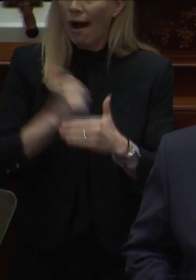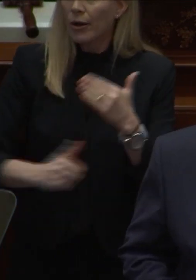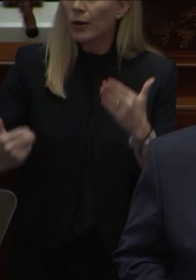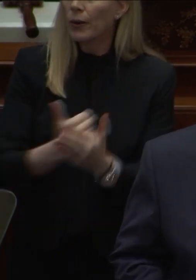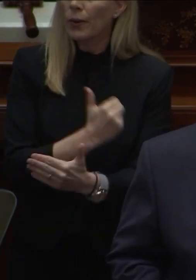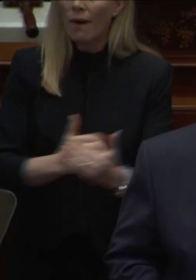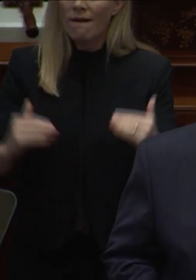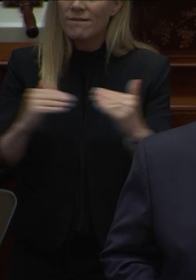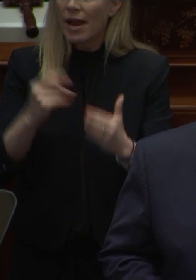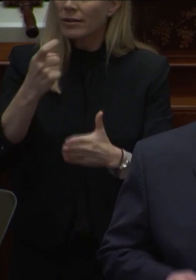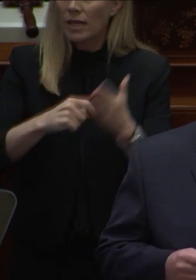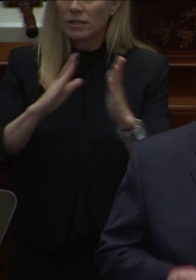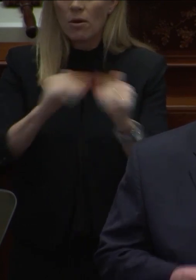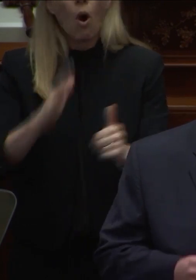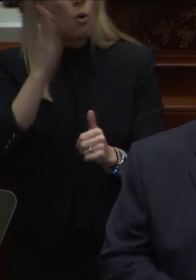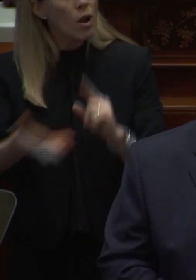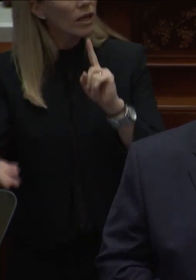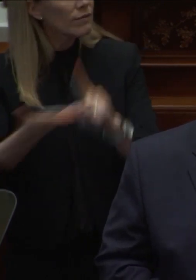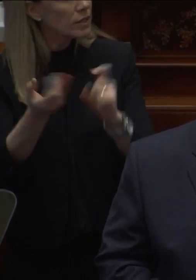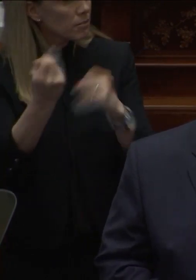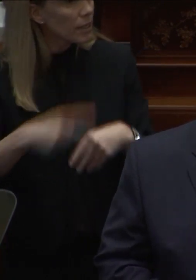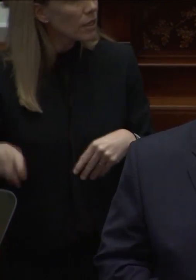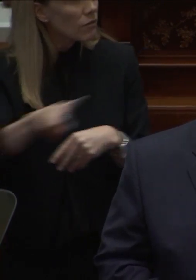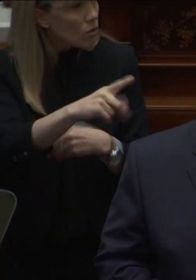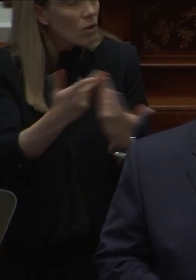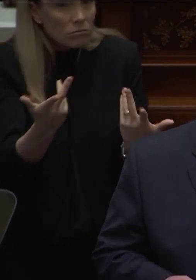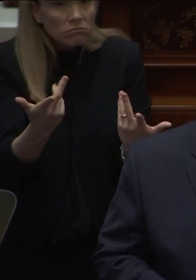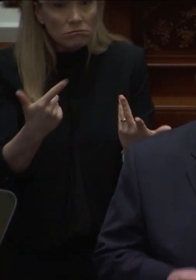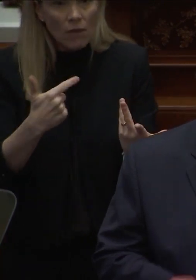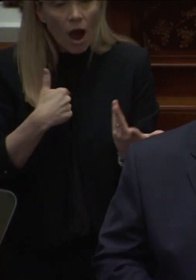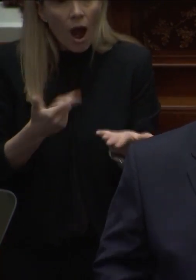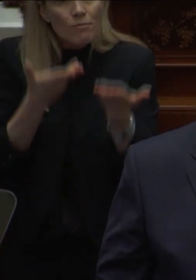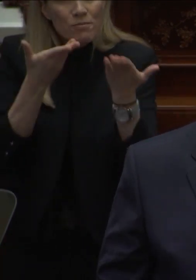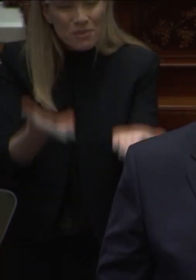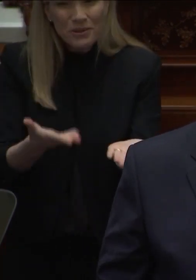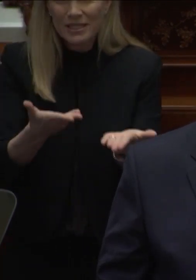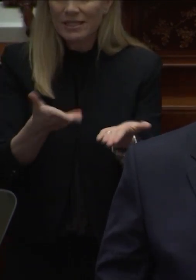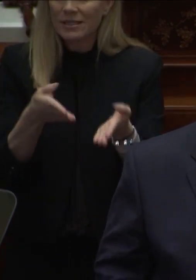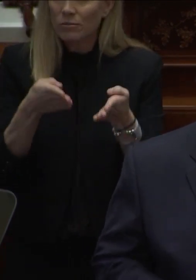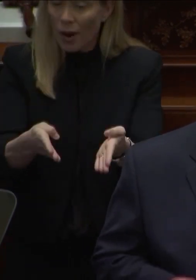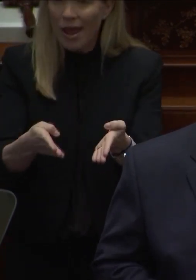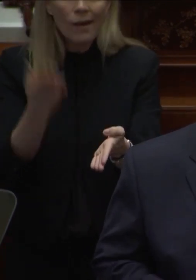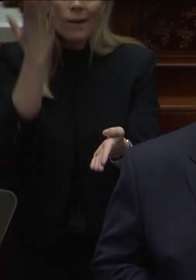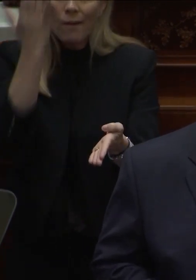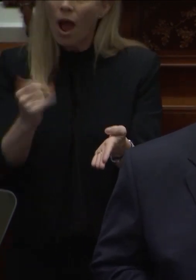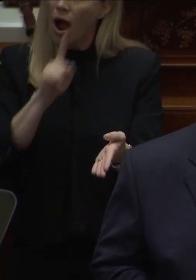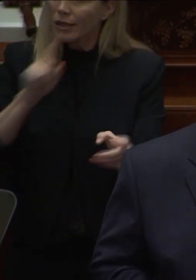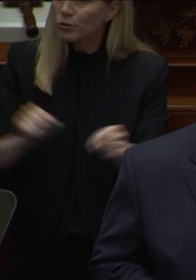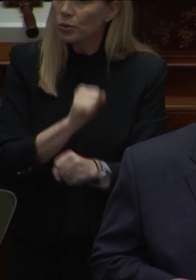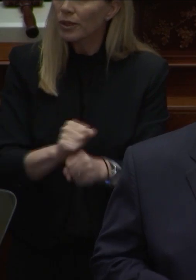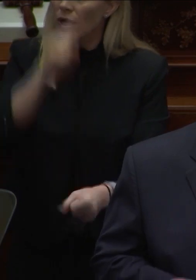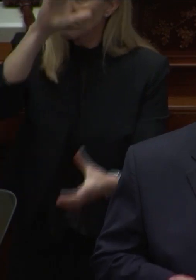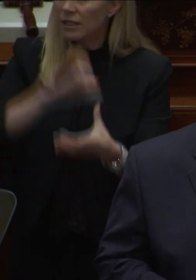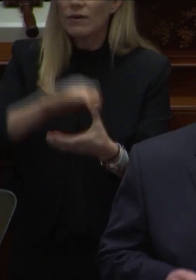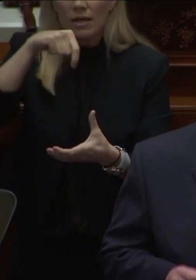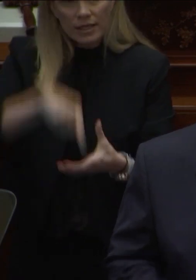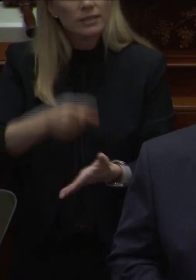HEAVIEST BURDENS WOULD FALL ON TAXPAYERS LIKE MYSELF UNDER A NEW FAIR TAX SYSTEM WILL CONVINCE MANY OF YOU THAT I AM PROPOSING THIS PATH FORWARD